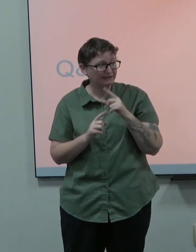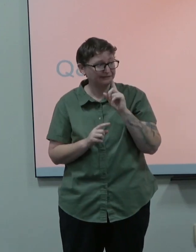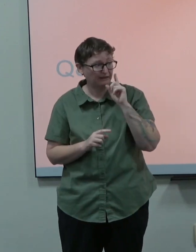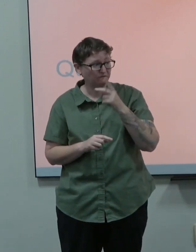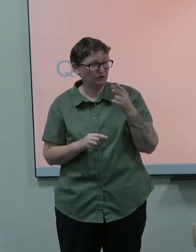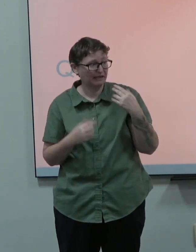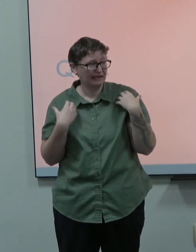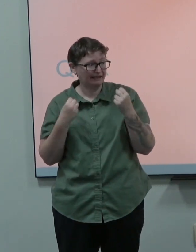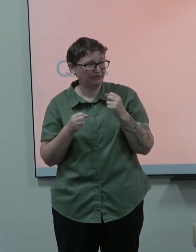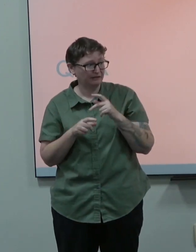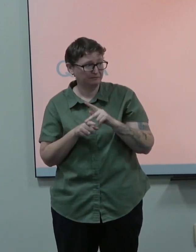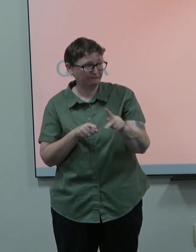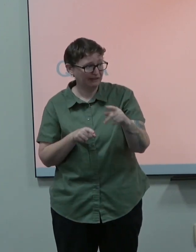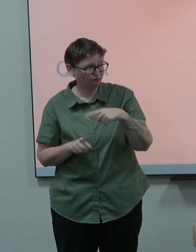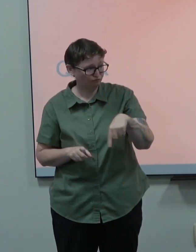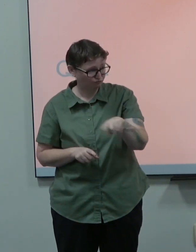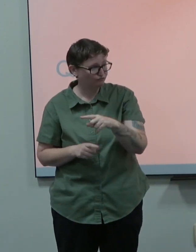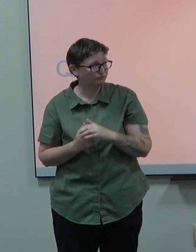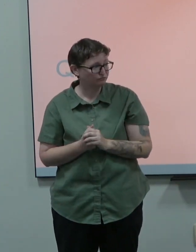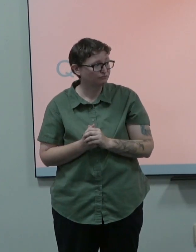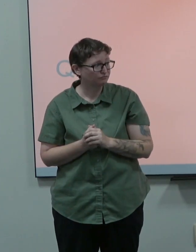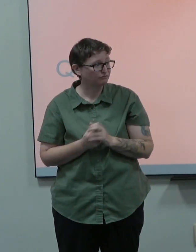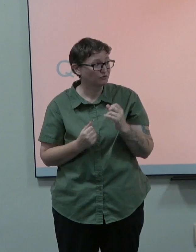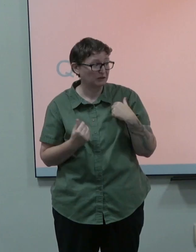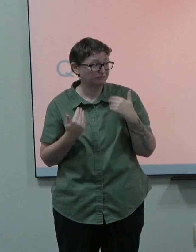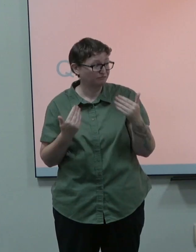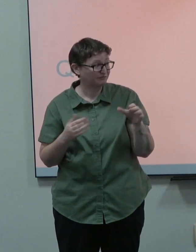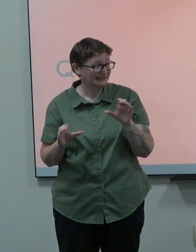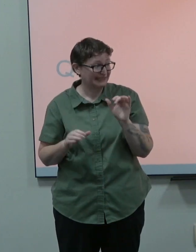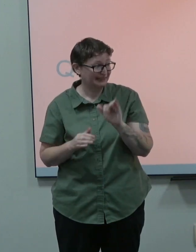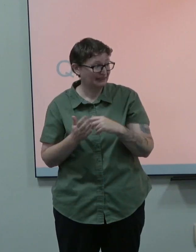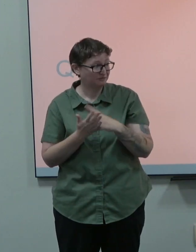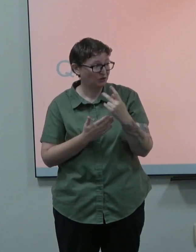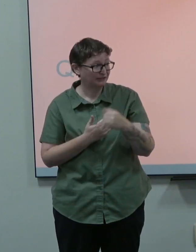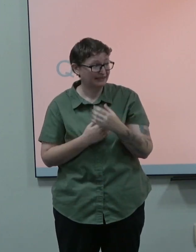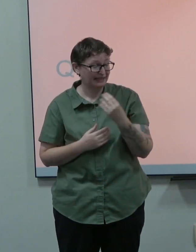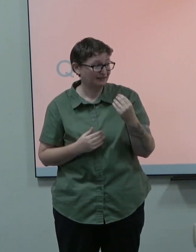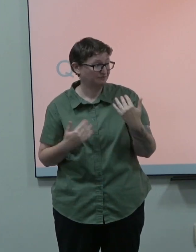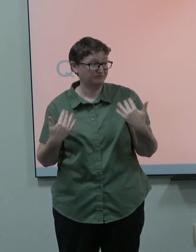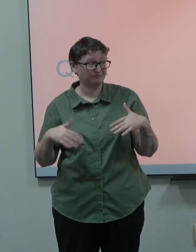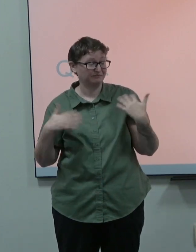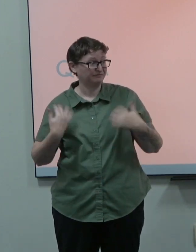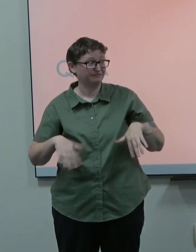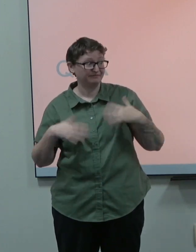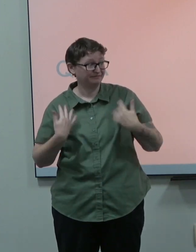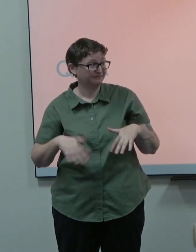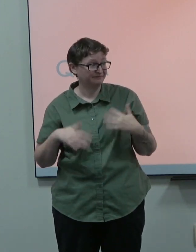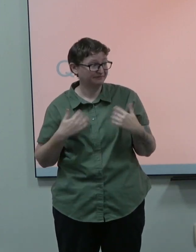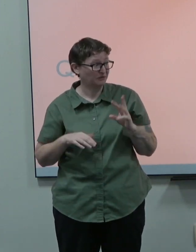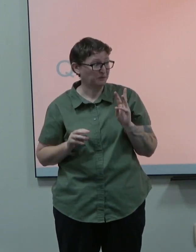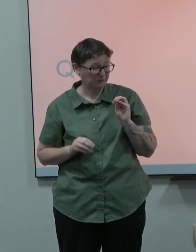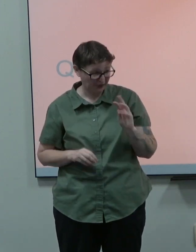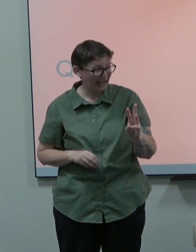and deaf professionals in the community. So we did that and wow.